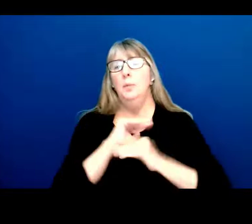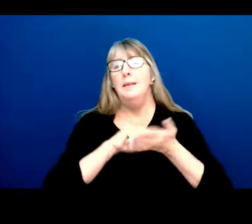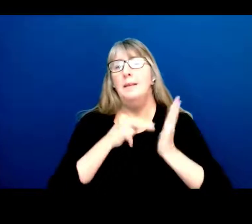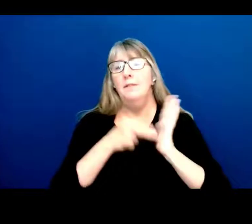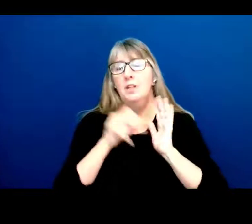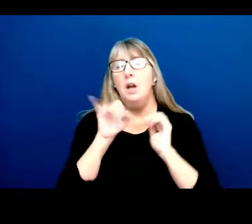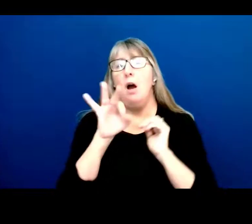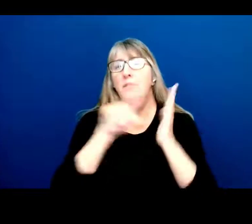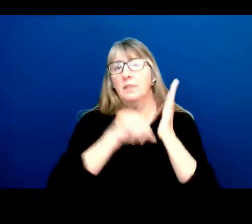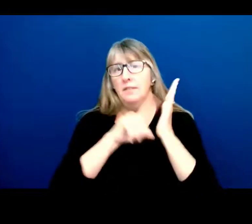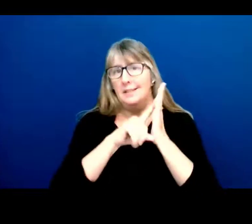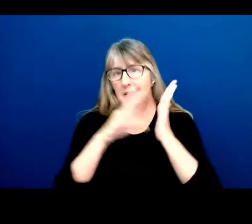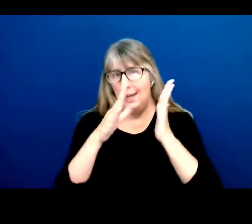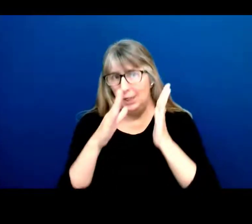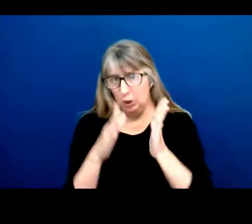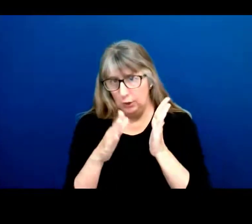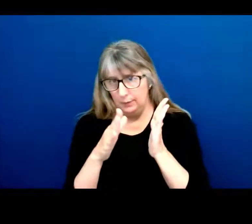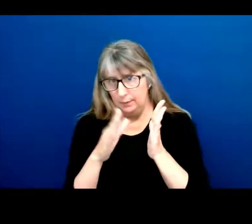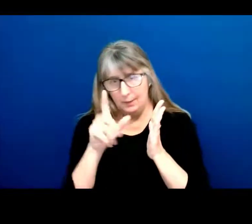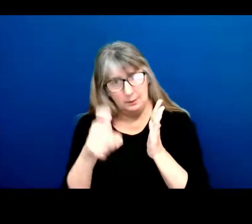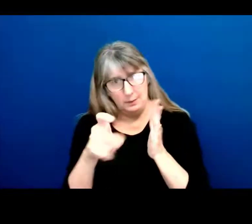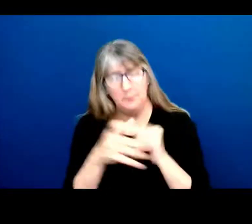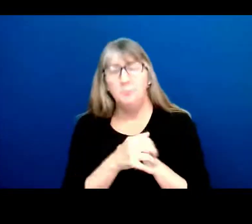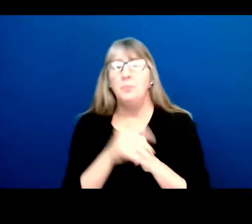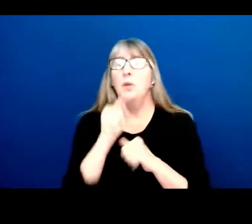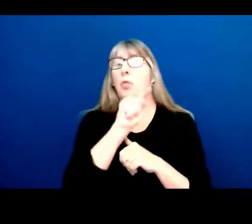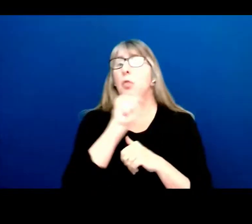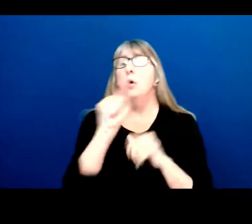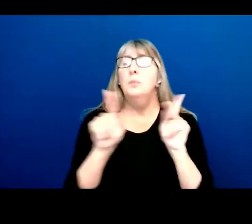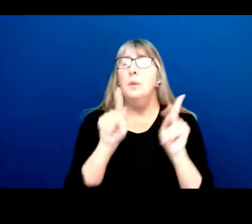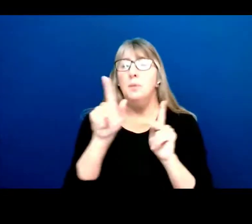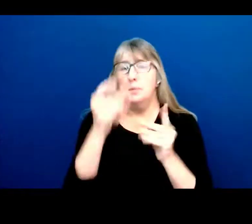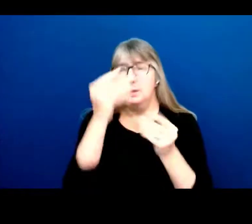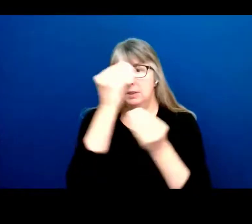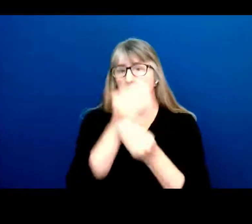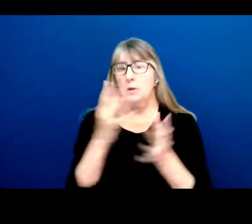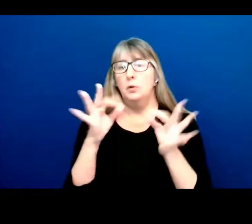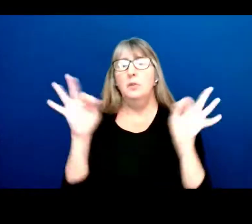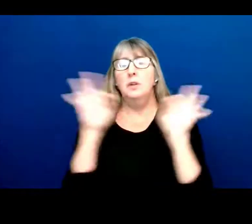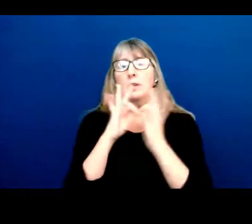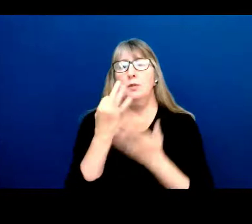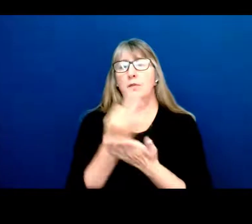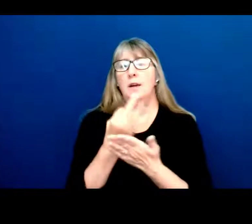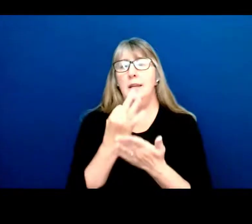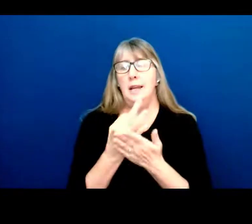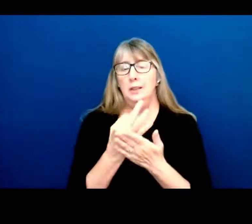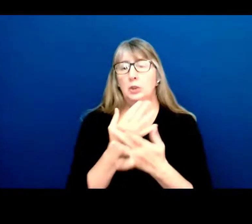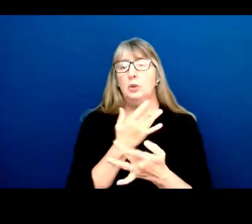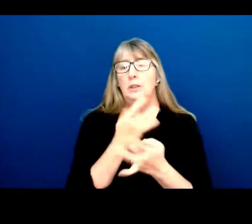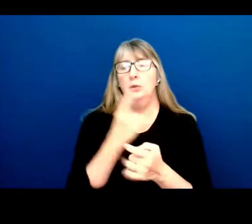And so, those individuals need to disclose their Significant Financial Interests for determination of FCOI.